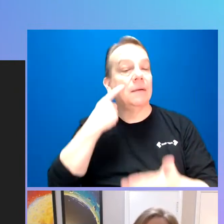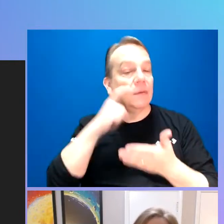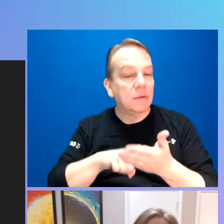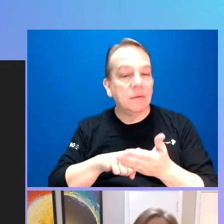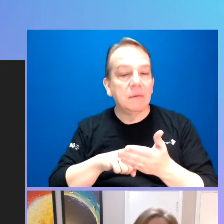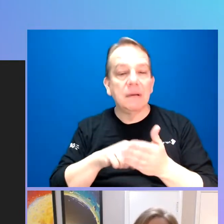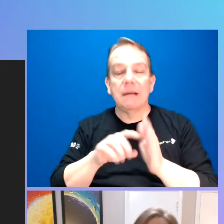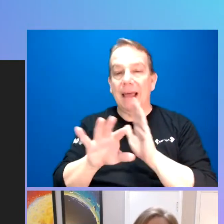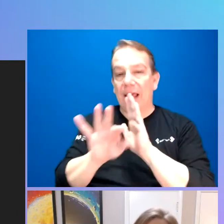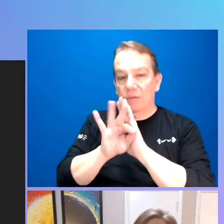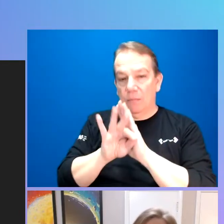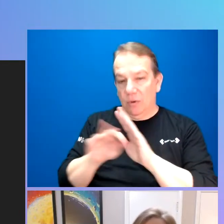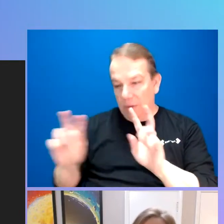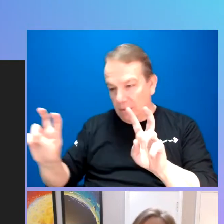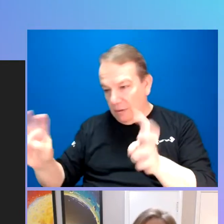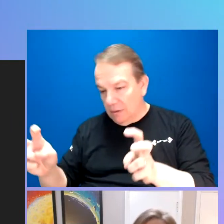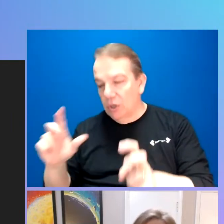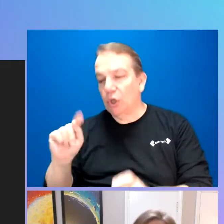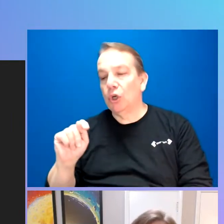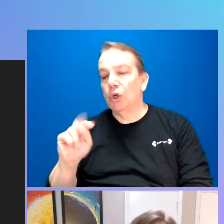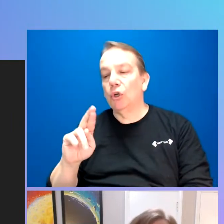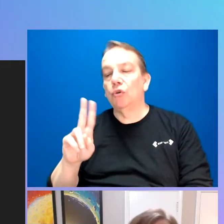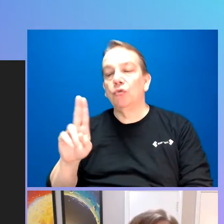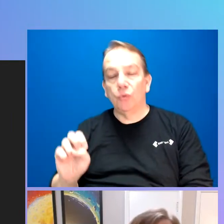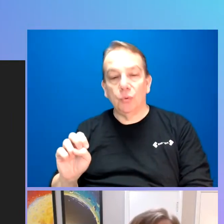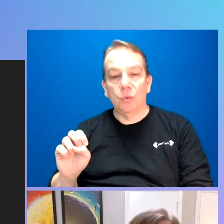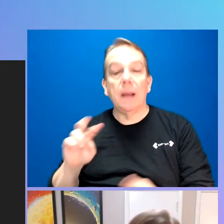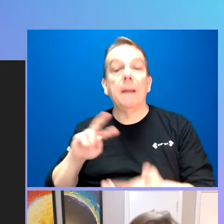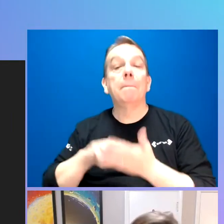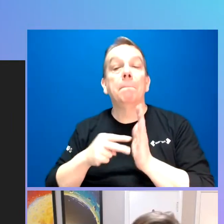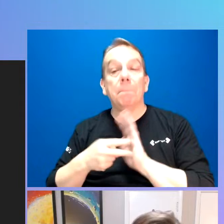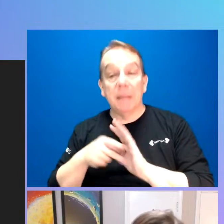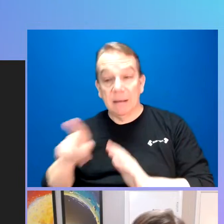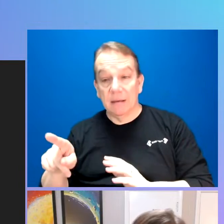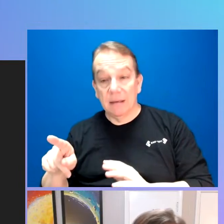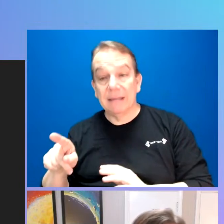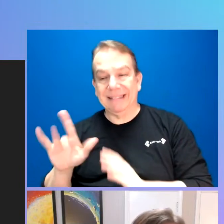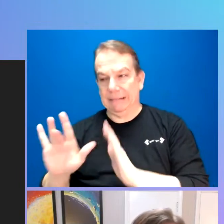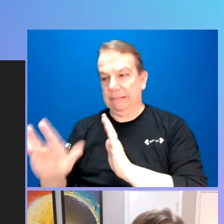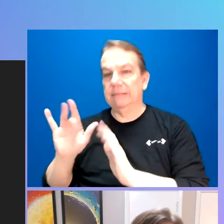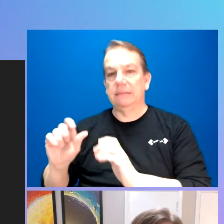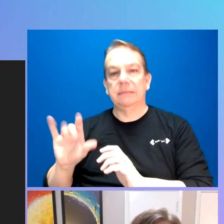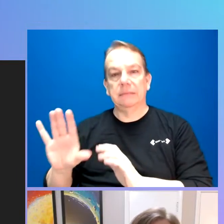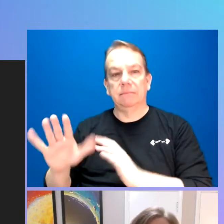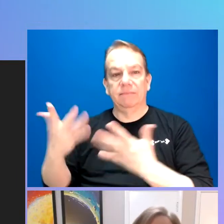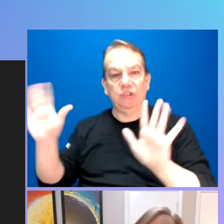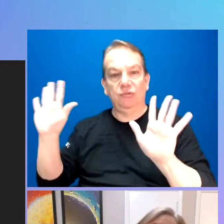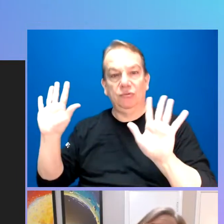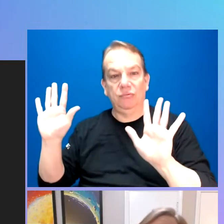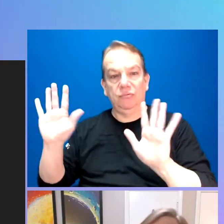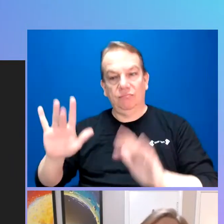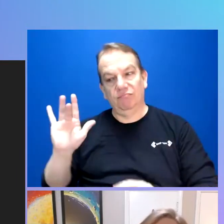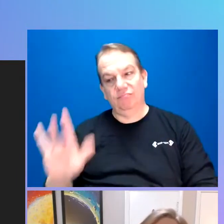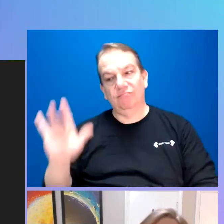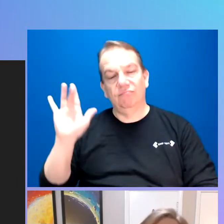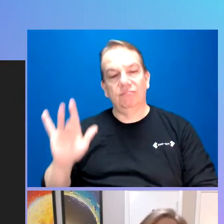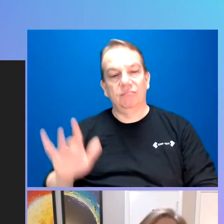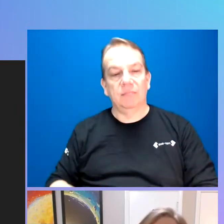attribute, which is set to true. This means that the tab is